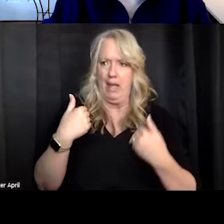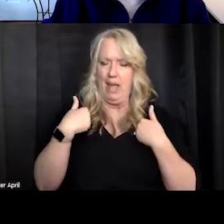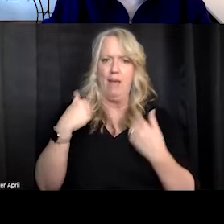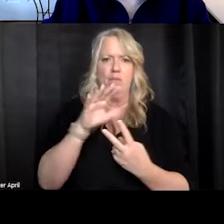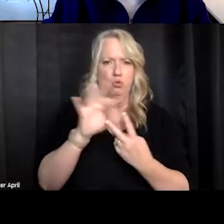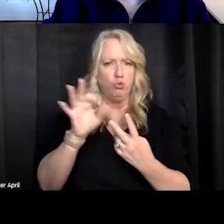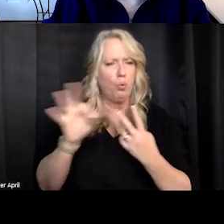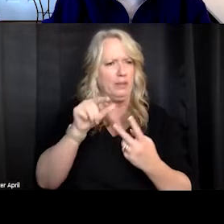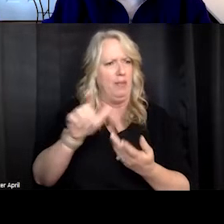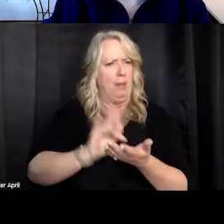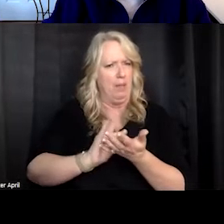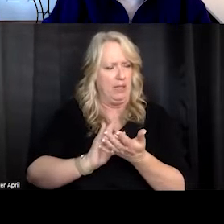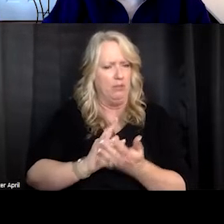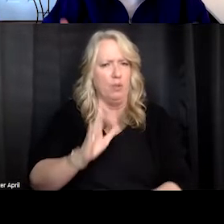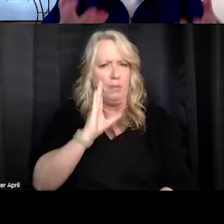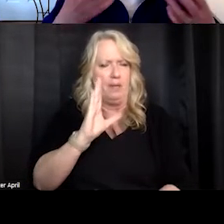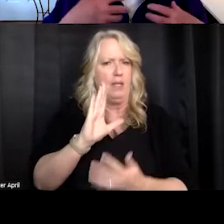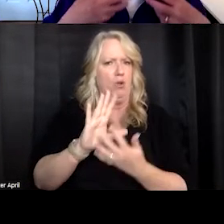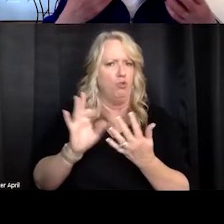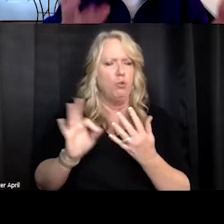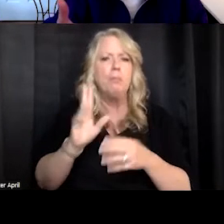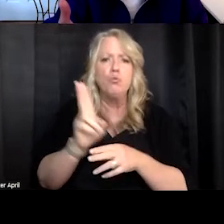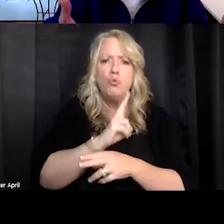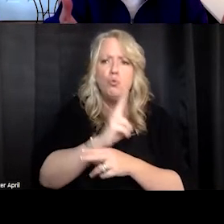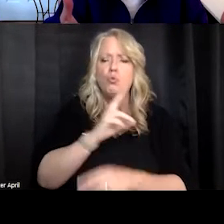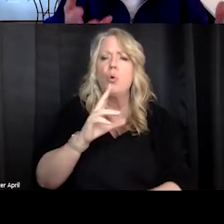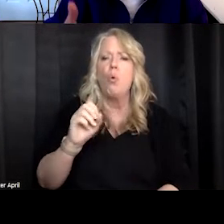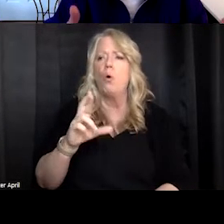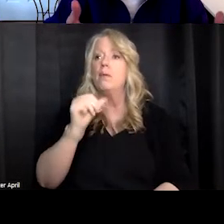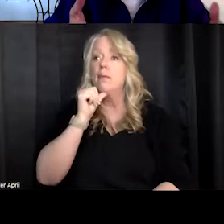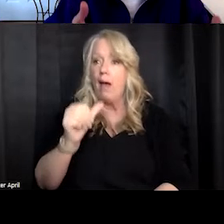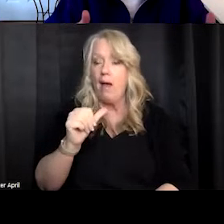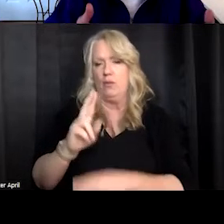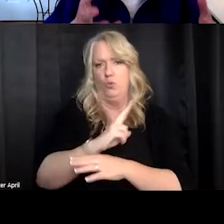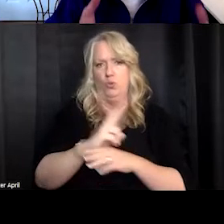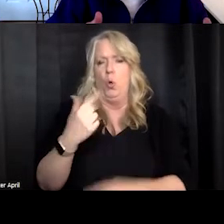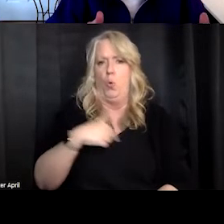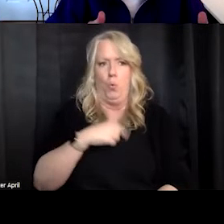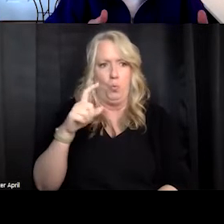INVOLVE INDIVIDUALS IN HAVING A VOICE IN A, AND A CHOICE, IN THE MEDICATIONS THAT THEY ARE CHOOSING